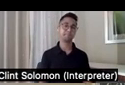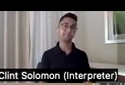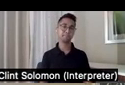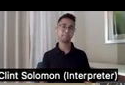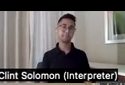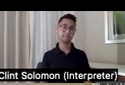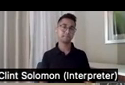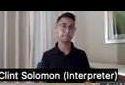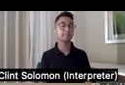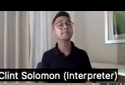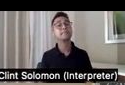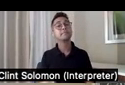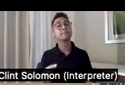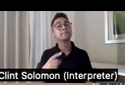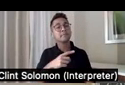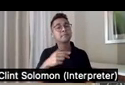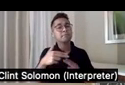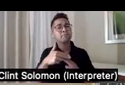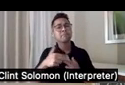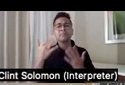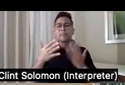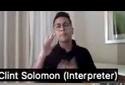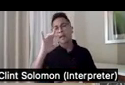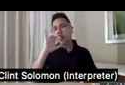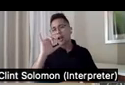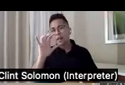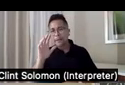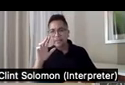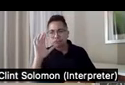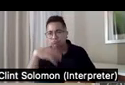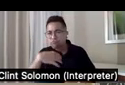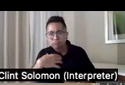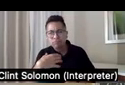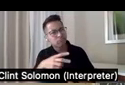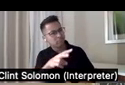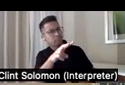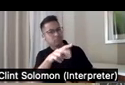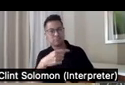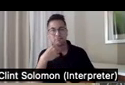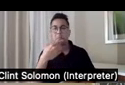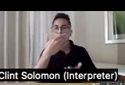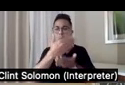this slide might look a little strange at first glance saying components of self-determination